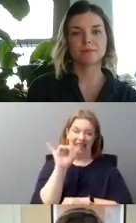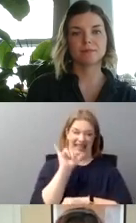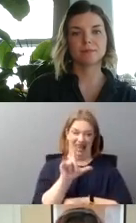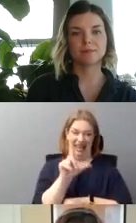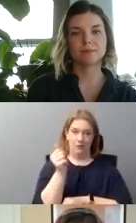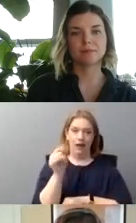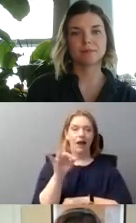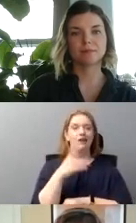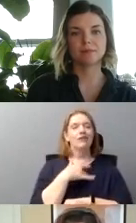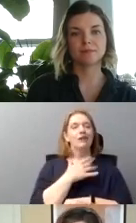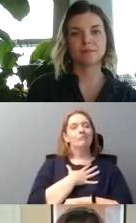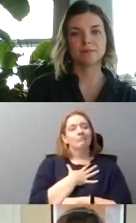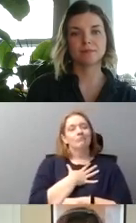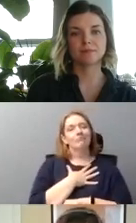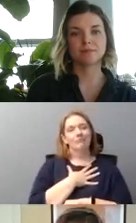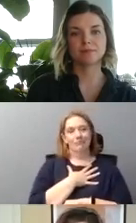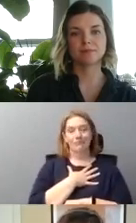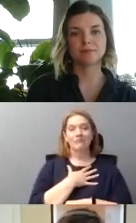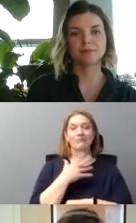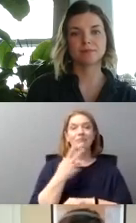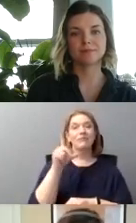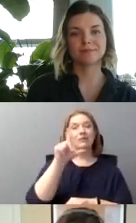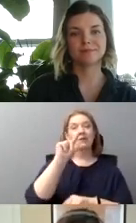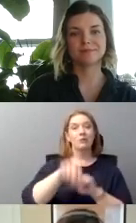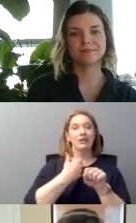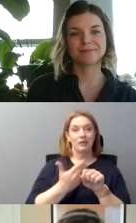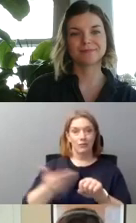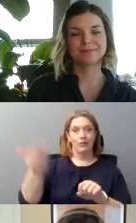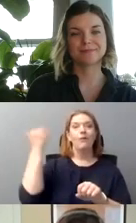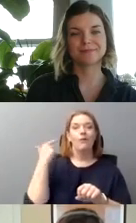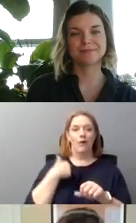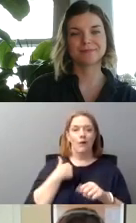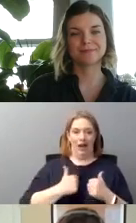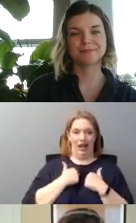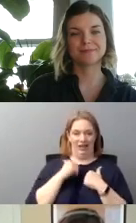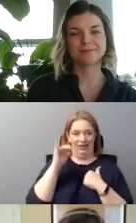I had spent five years in this marvelous city, living in this building at right on the screen